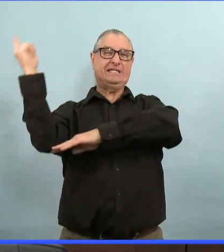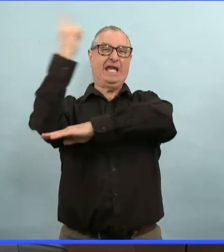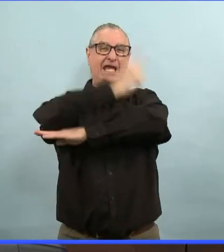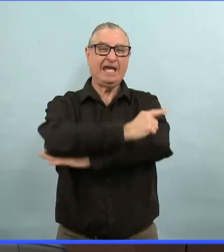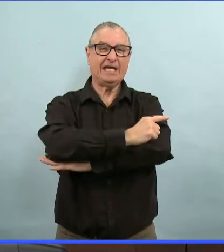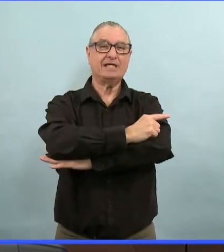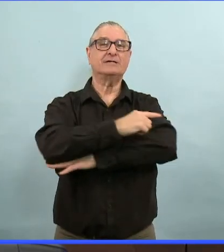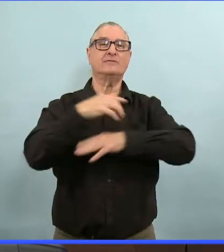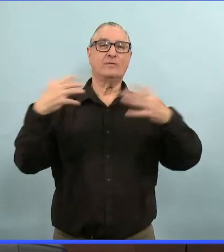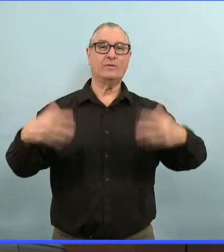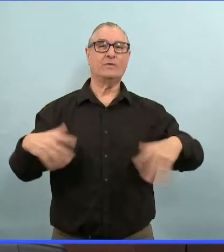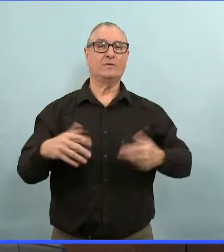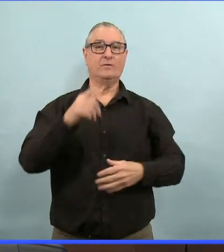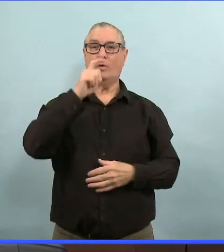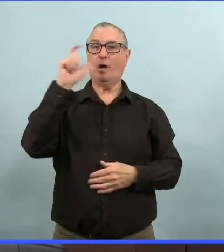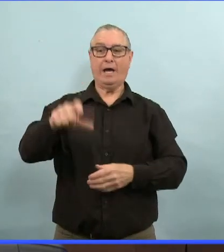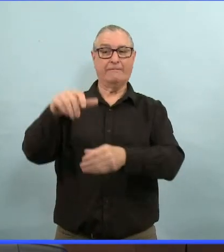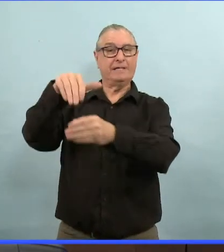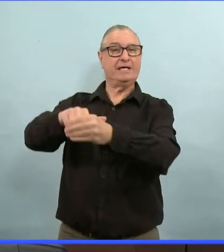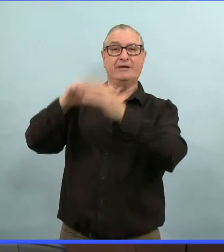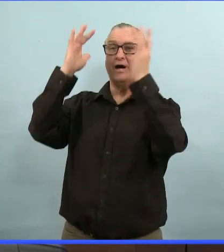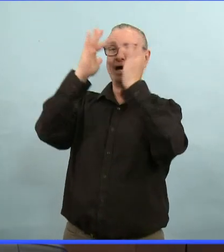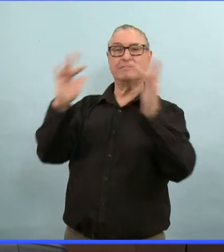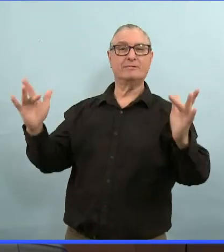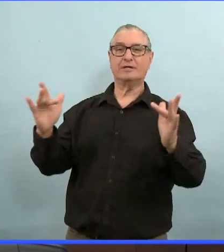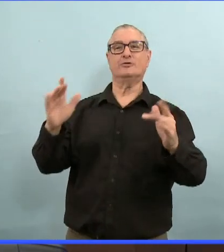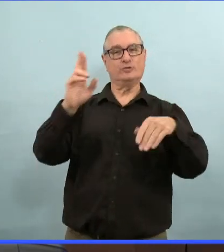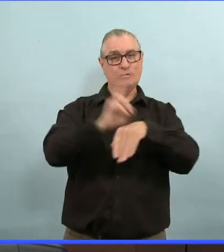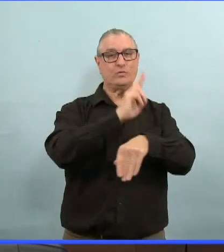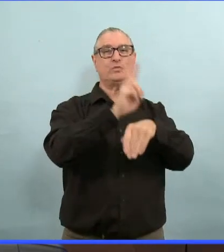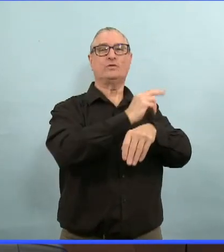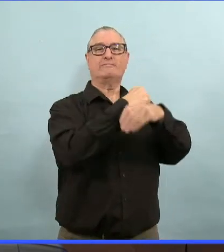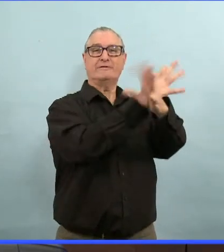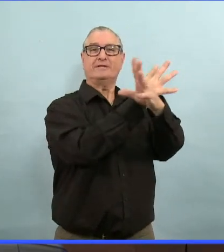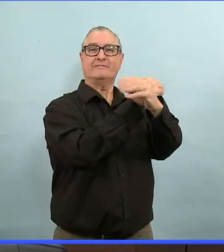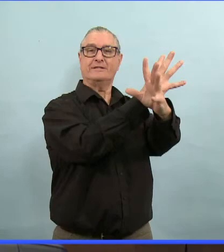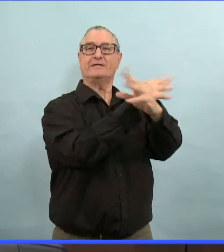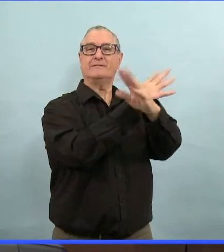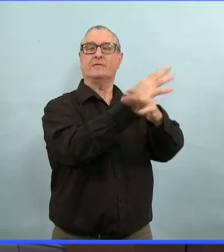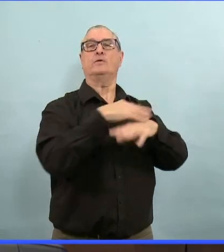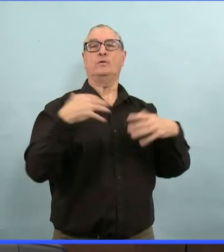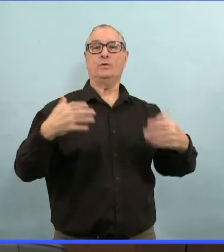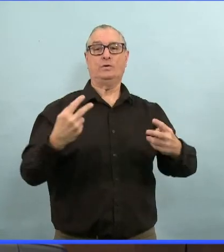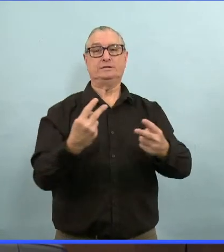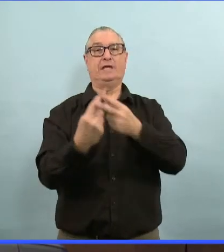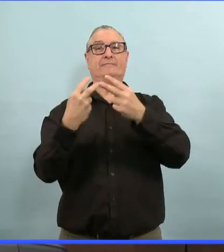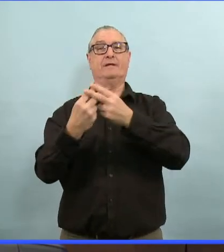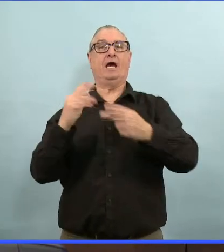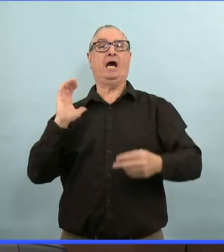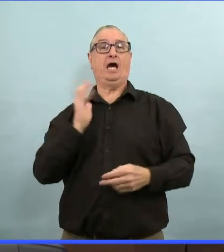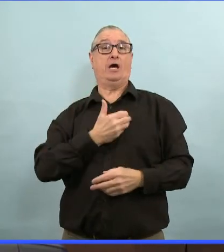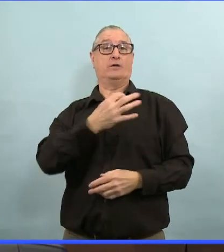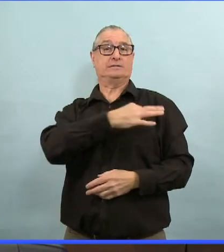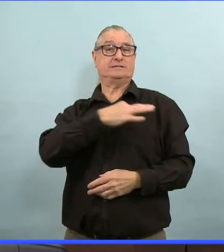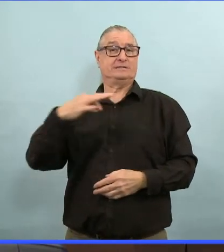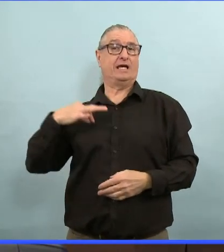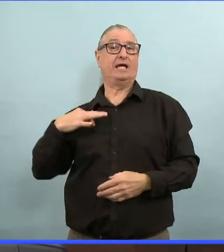while freeing up hospital and staffing resources to care for inpatients we continue to recruit and